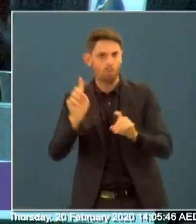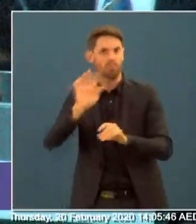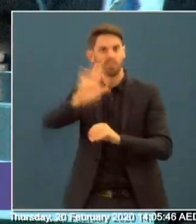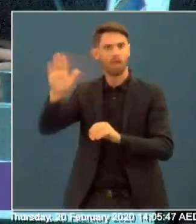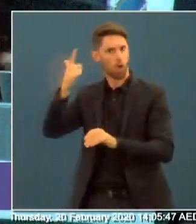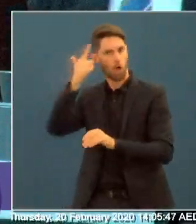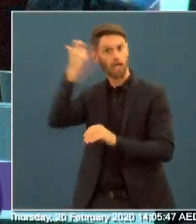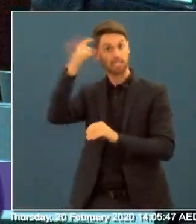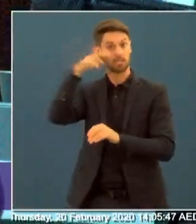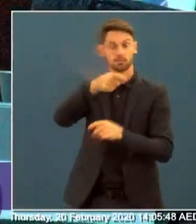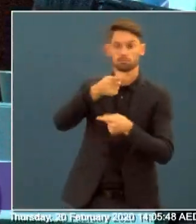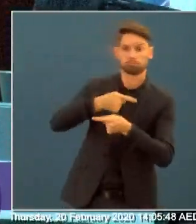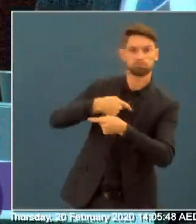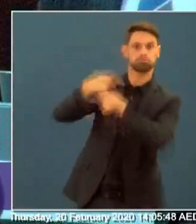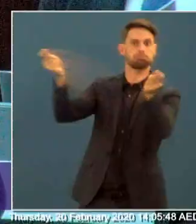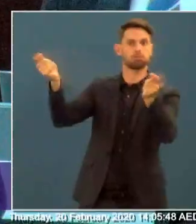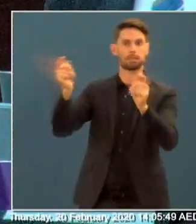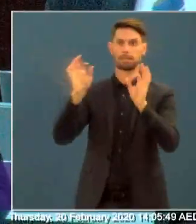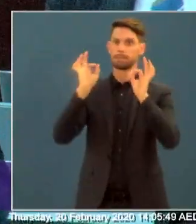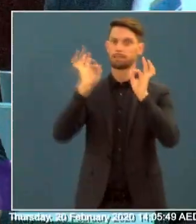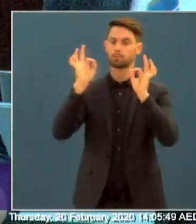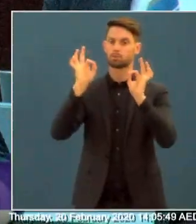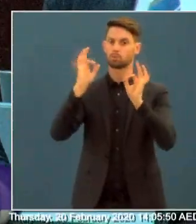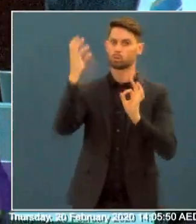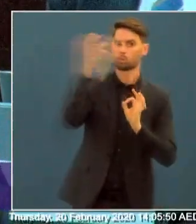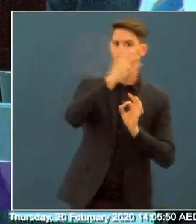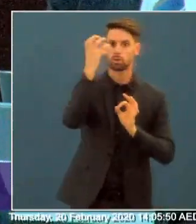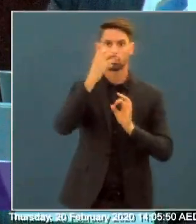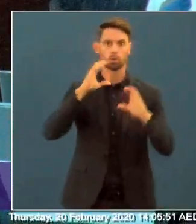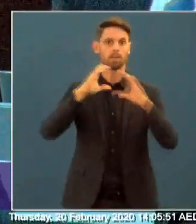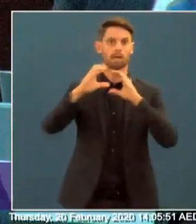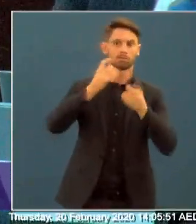And the communique is included as part of the tender bundle behind